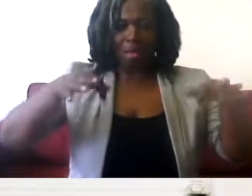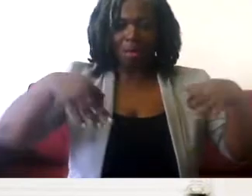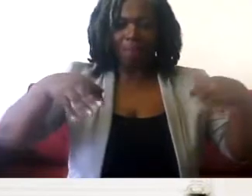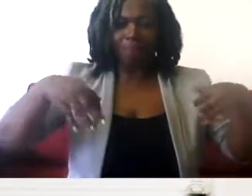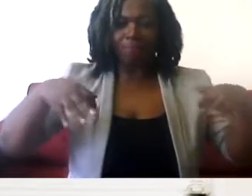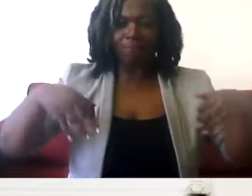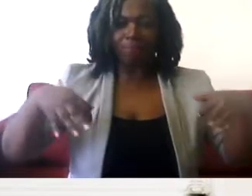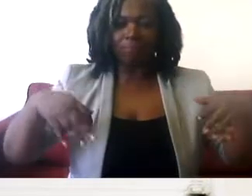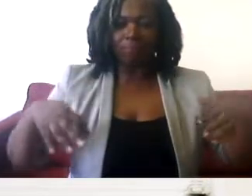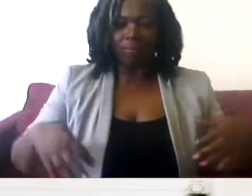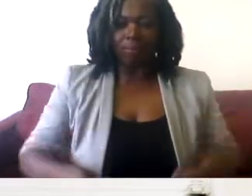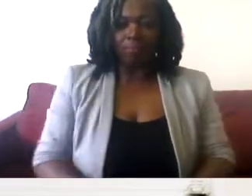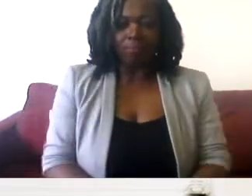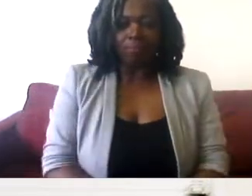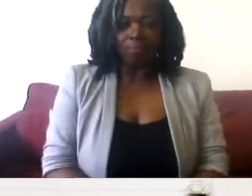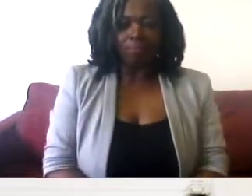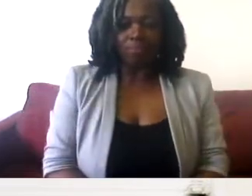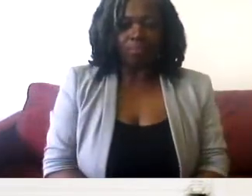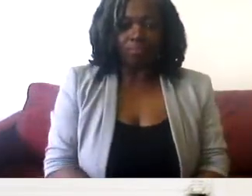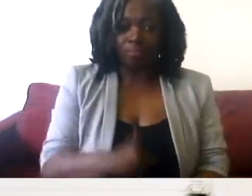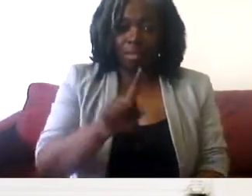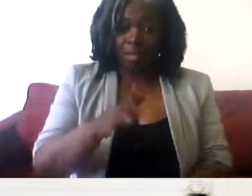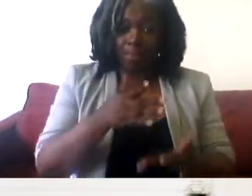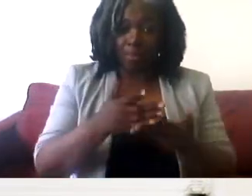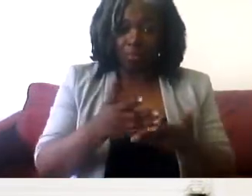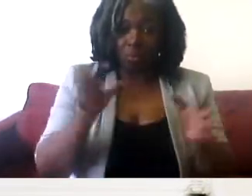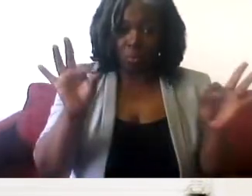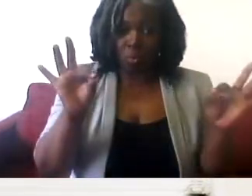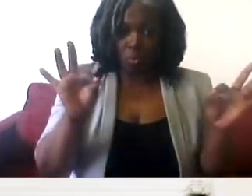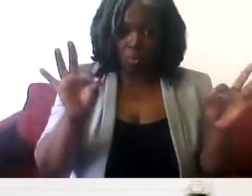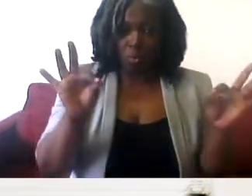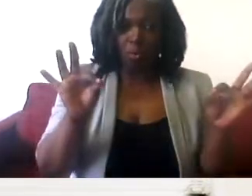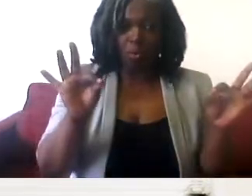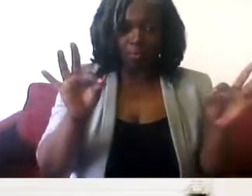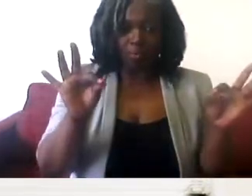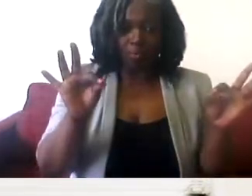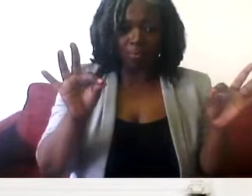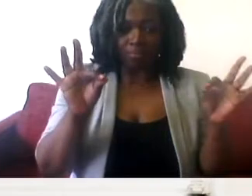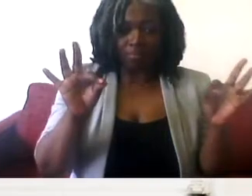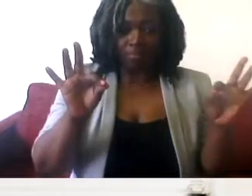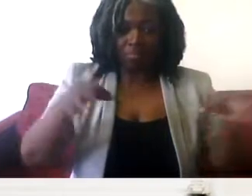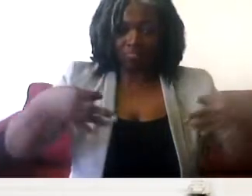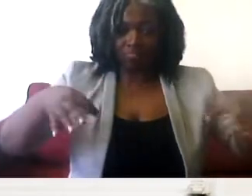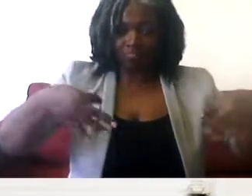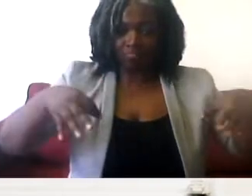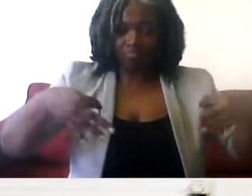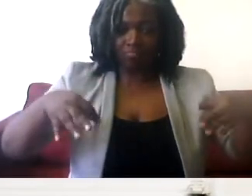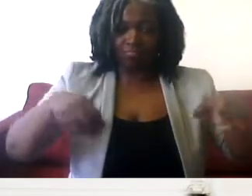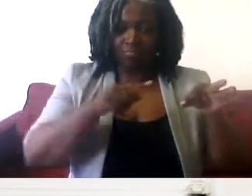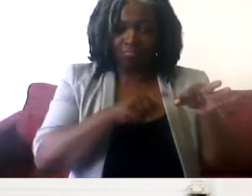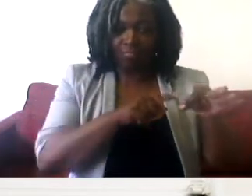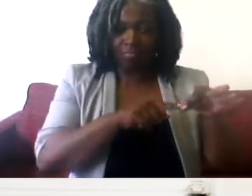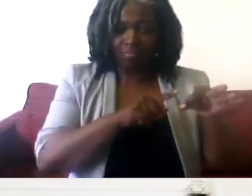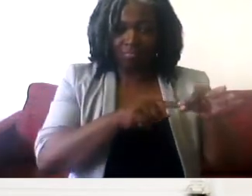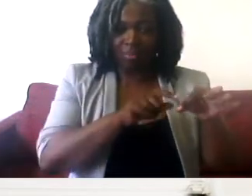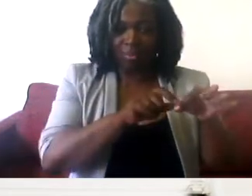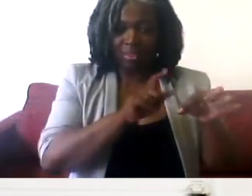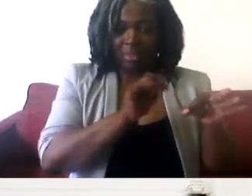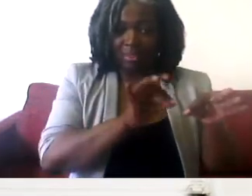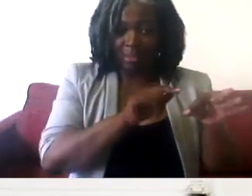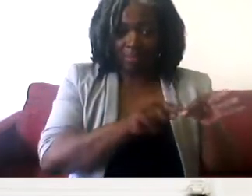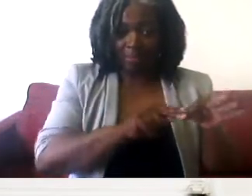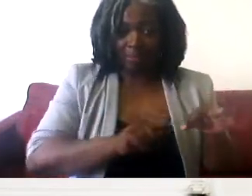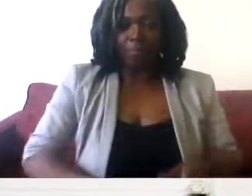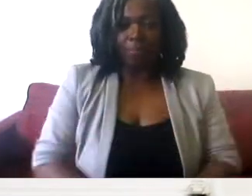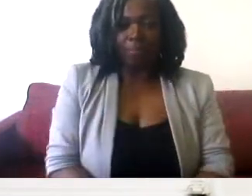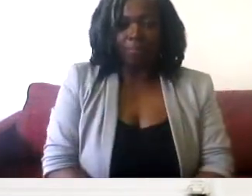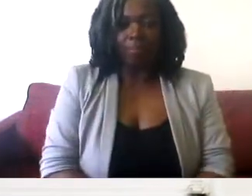them off, but ensuring to